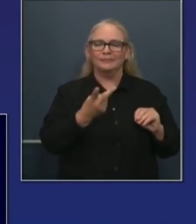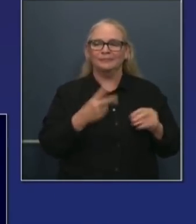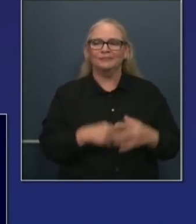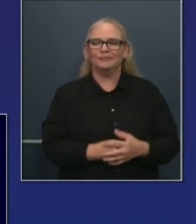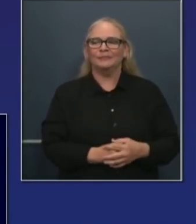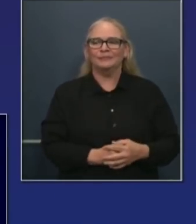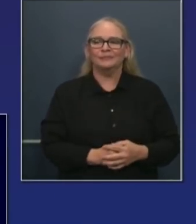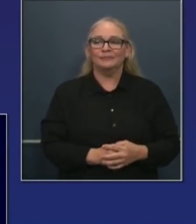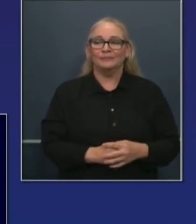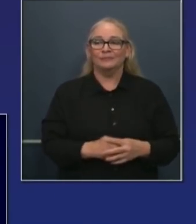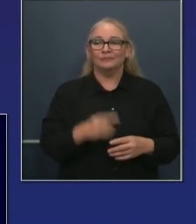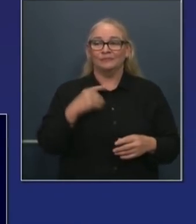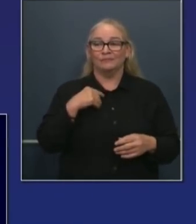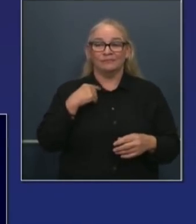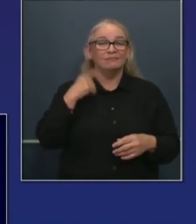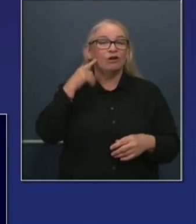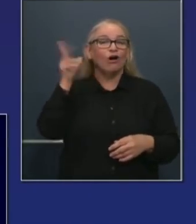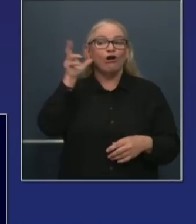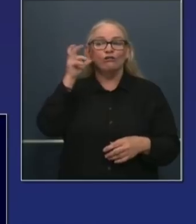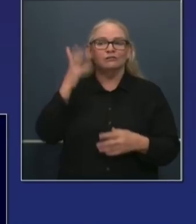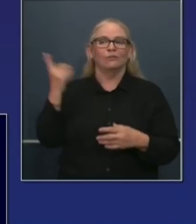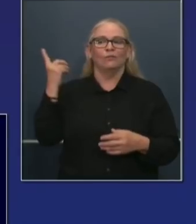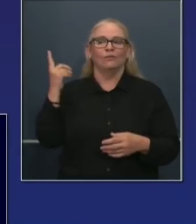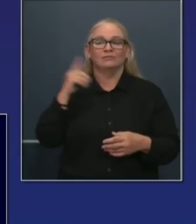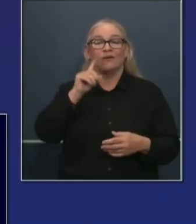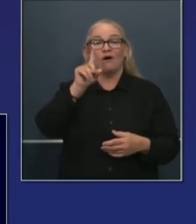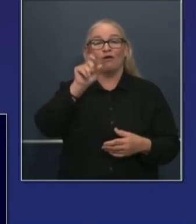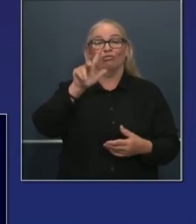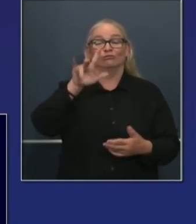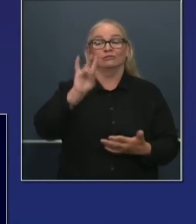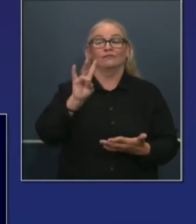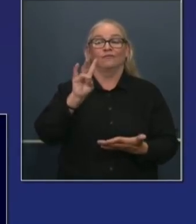CONSISTENT BASIS AND IN TOTAL ON THE CASE NUMBERS AS IT